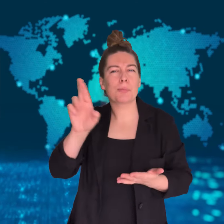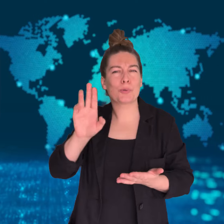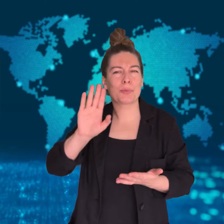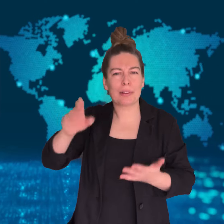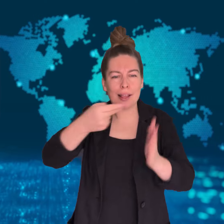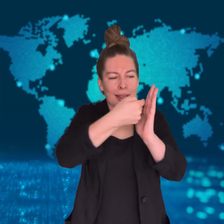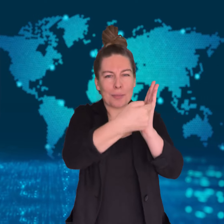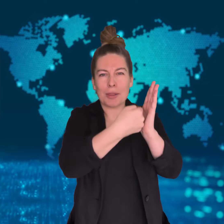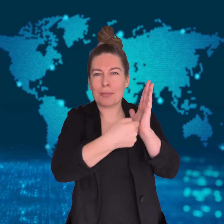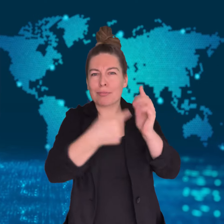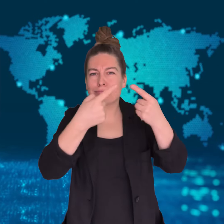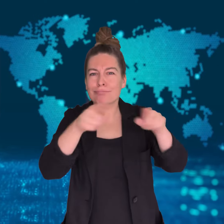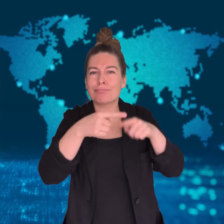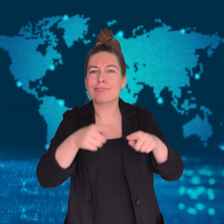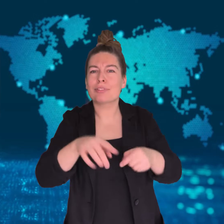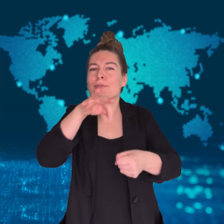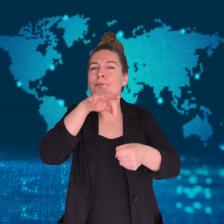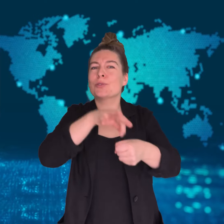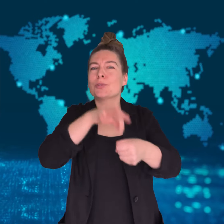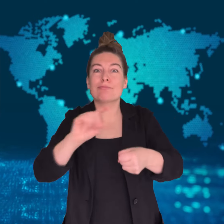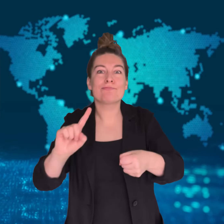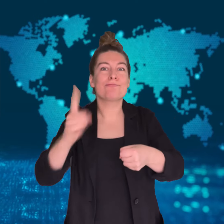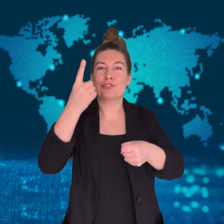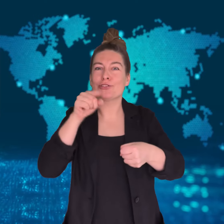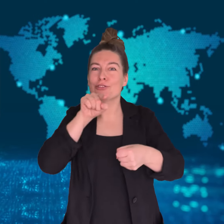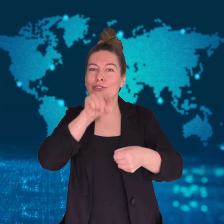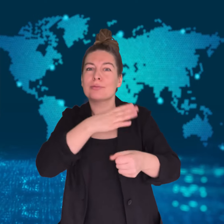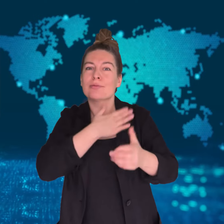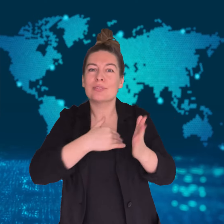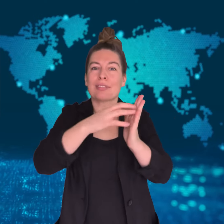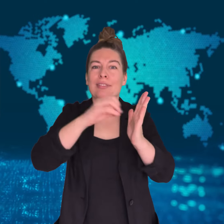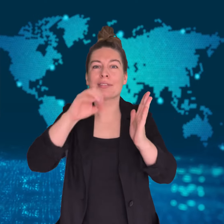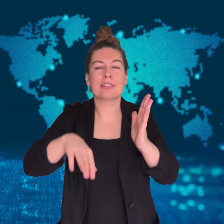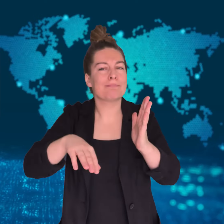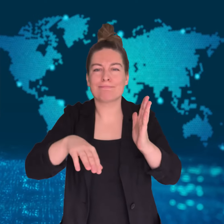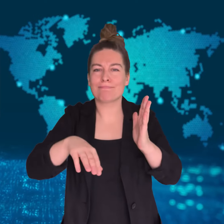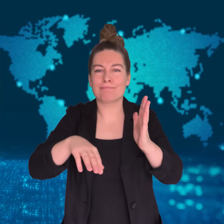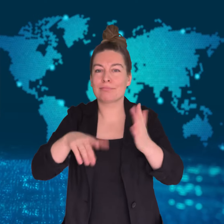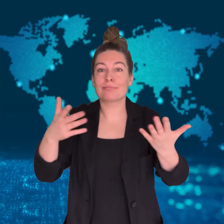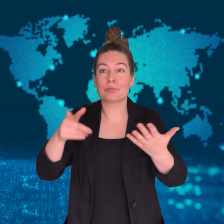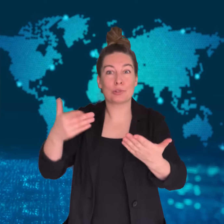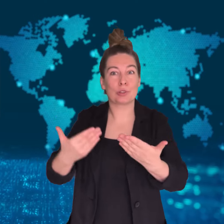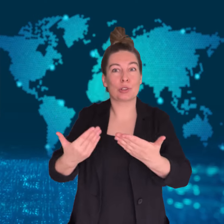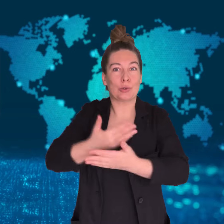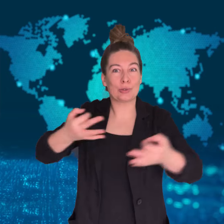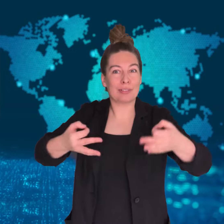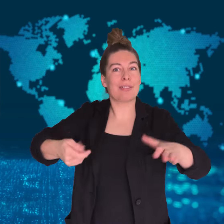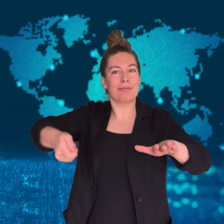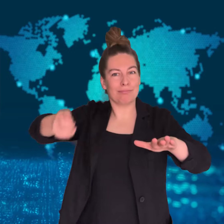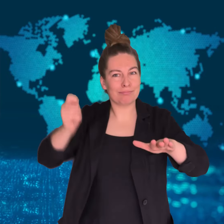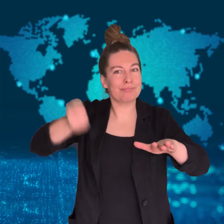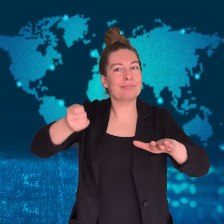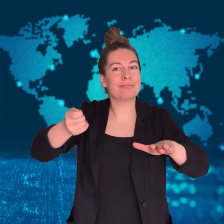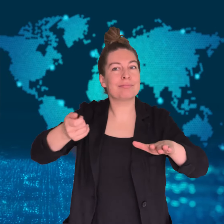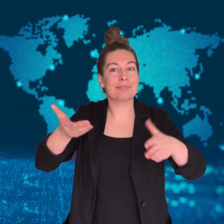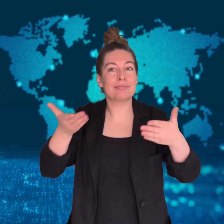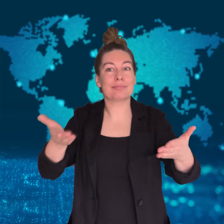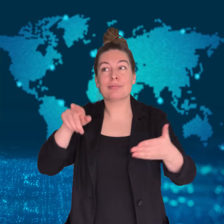appear on the Republican primary ballot.